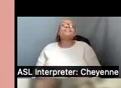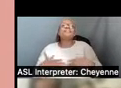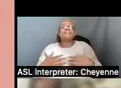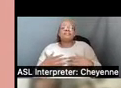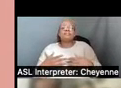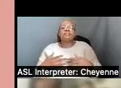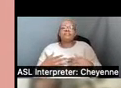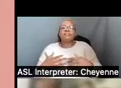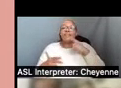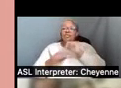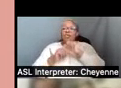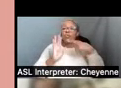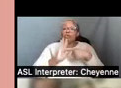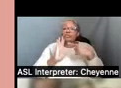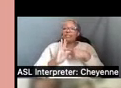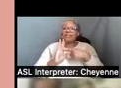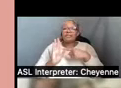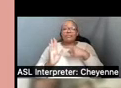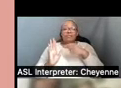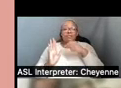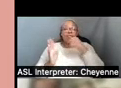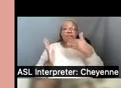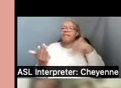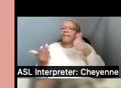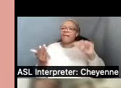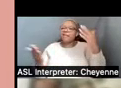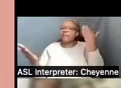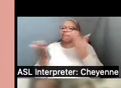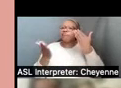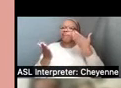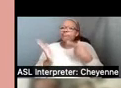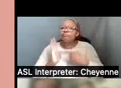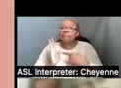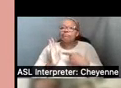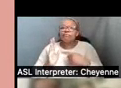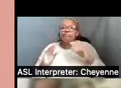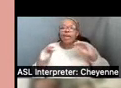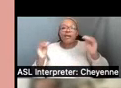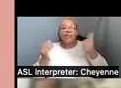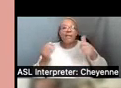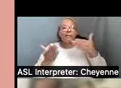If your work sample doesn't bear witness -- I was kind of just vamping, saying the same thing over